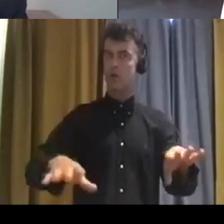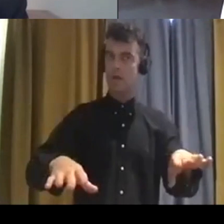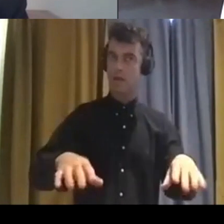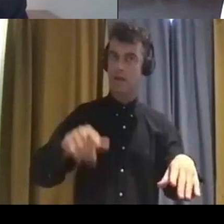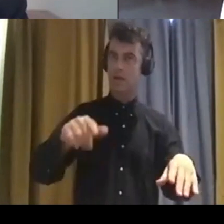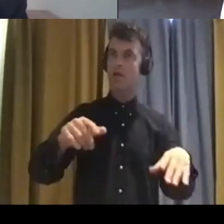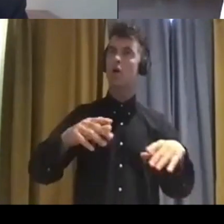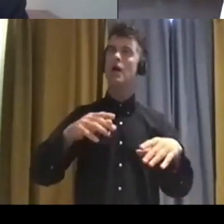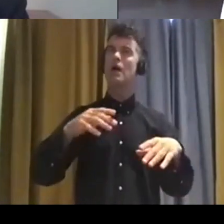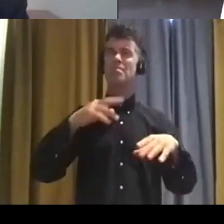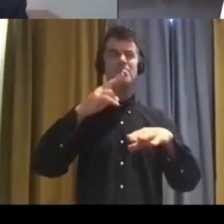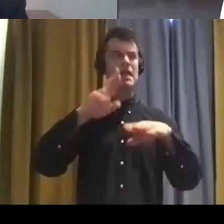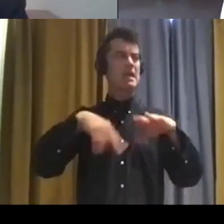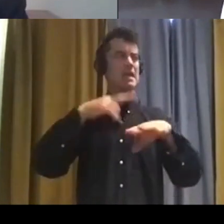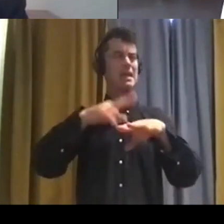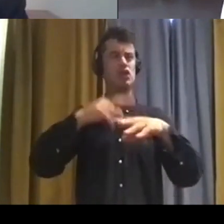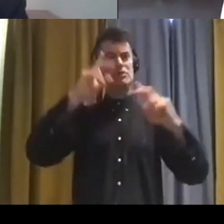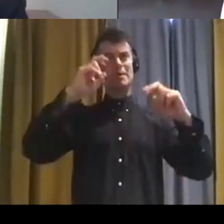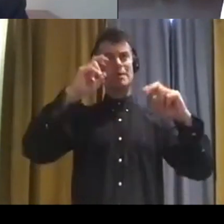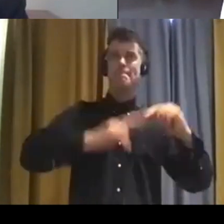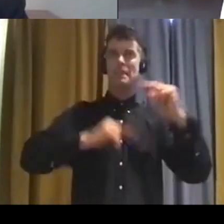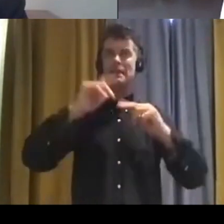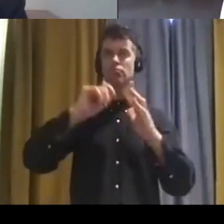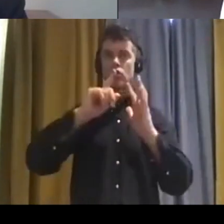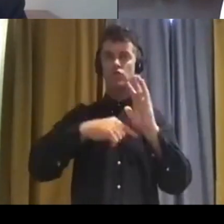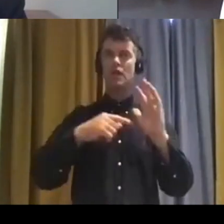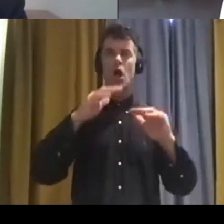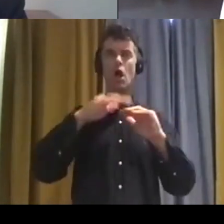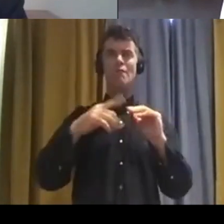project that we've seen. With more than a quarter of a trillion dollars of government